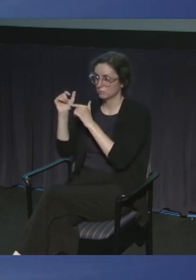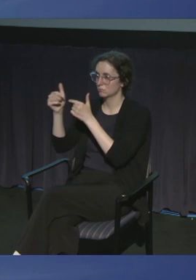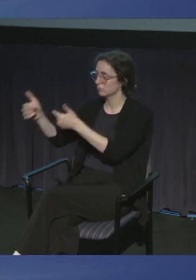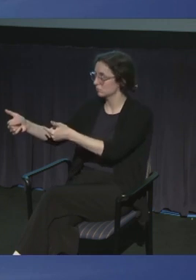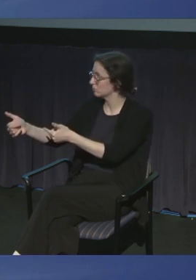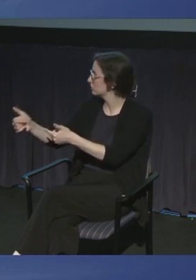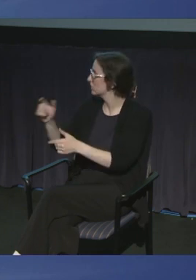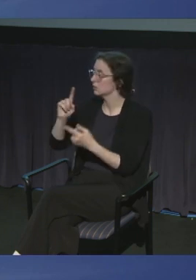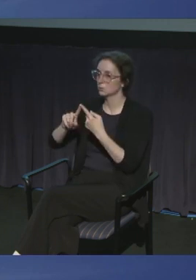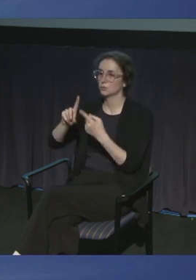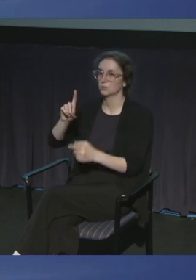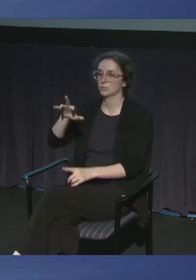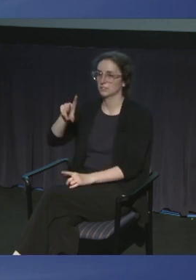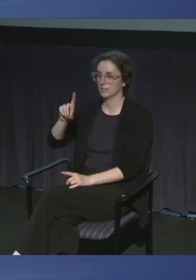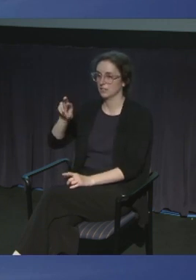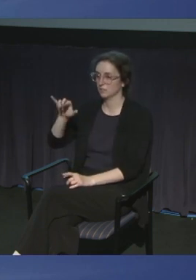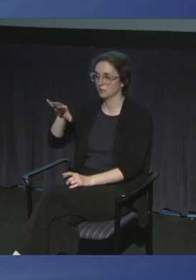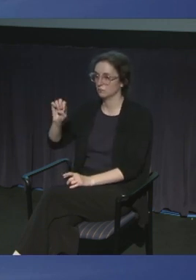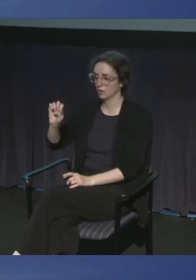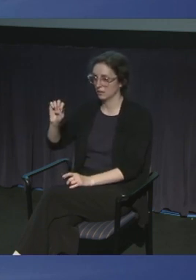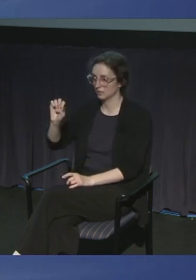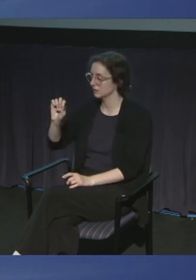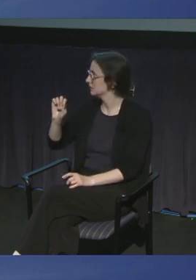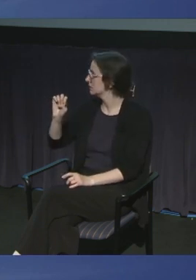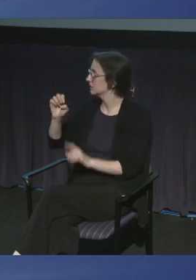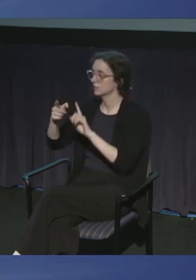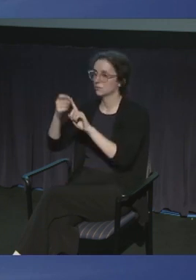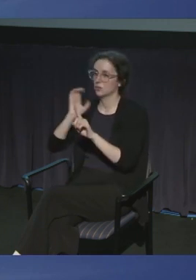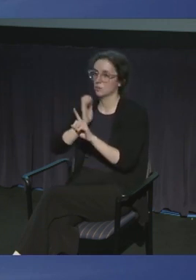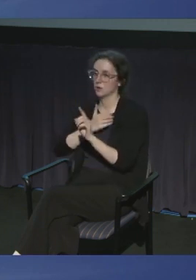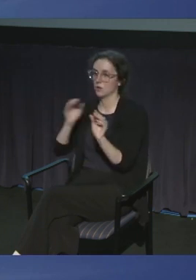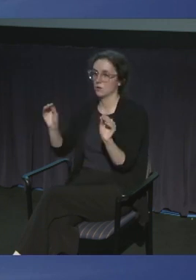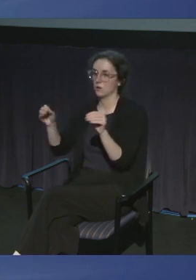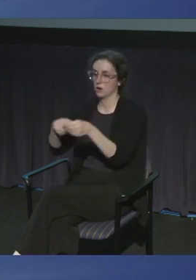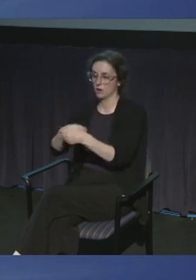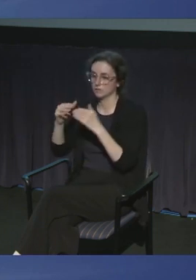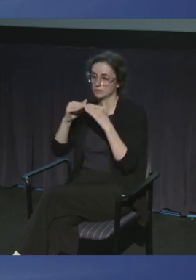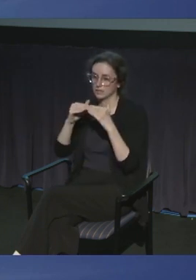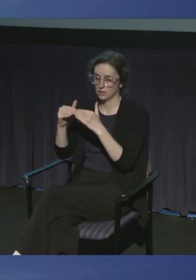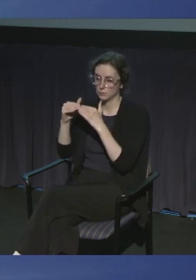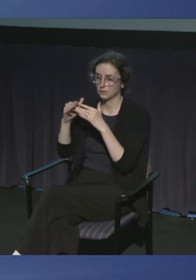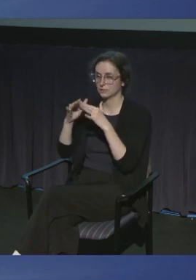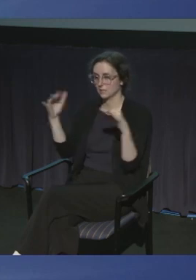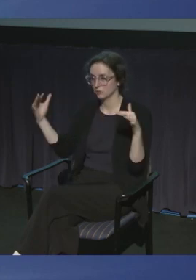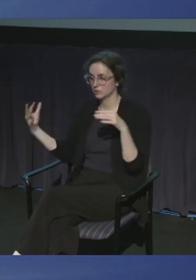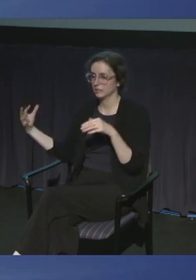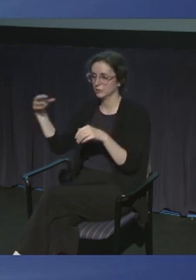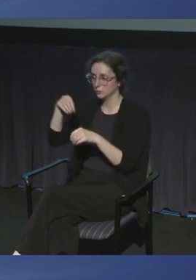PODIUM TO DAVID RICE, FROM OUR OFFICE OF EQUITY, DIVERSITY AND INCLUSION WHO WOULD LIKE TO SAY